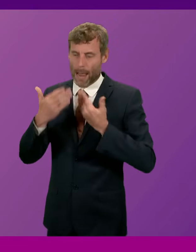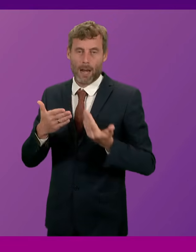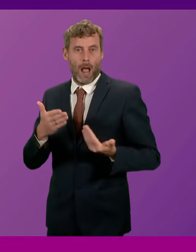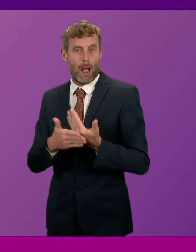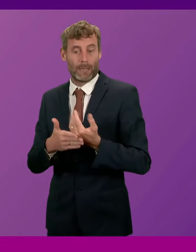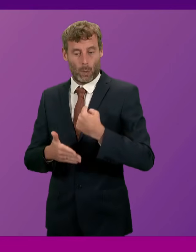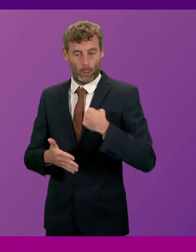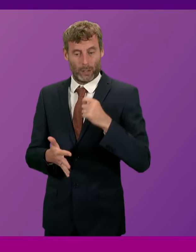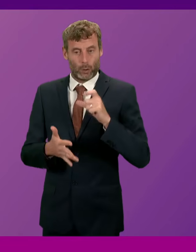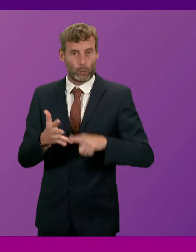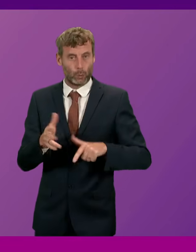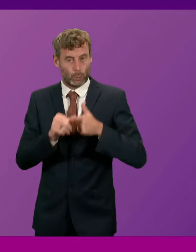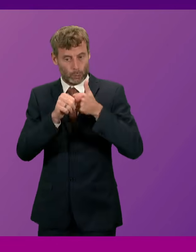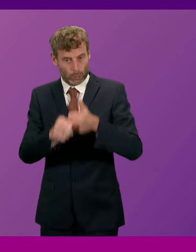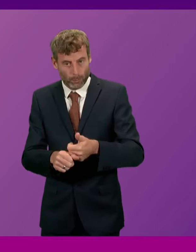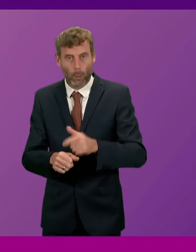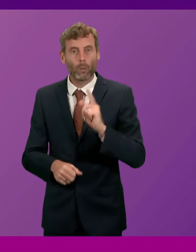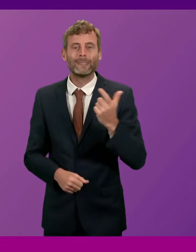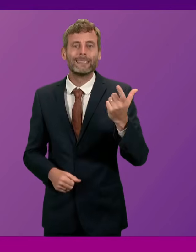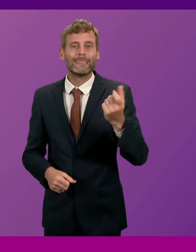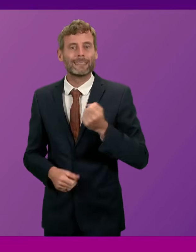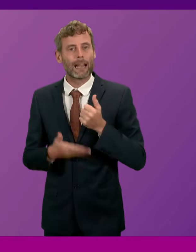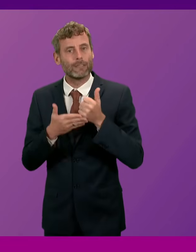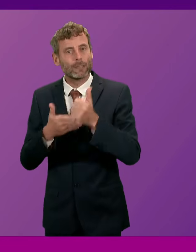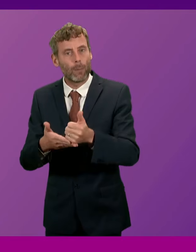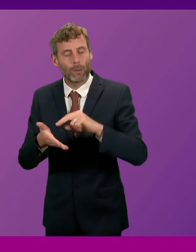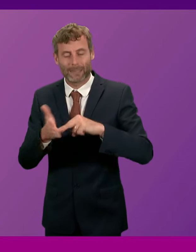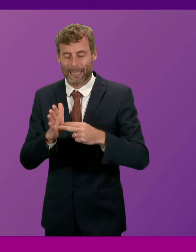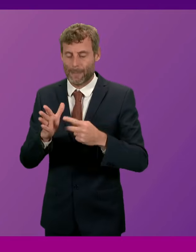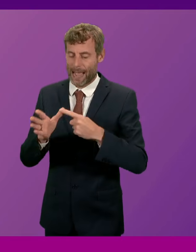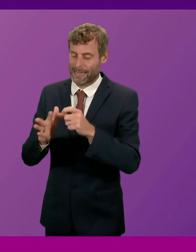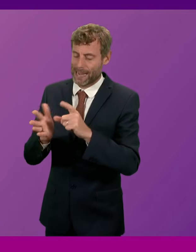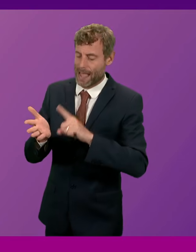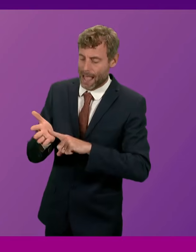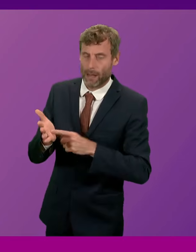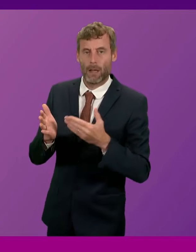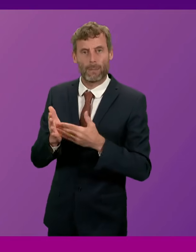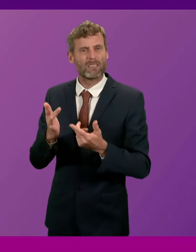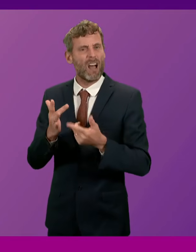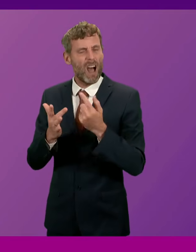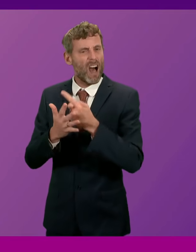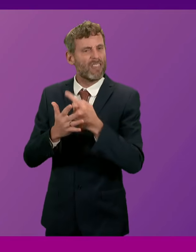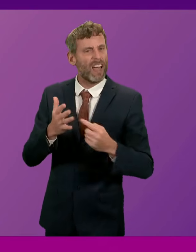are taking with ADL on a salary support scheme and other relevant issues in relation to new orders.